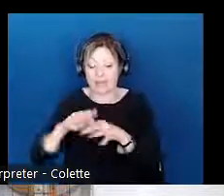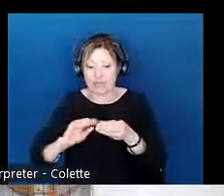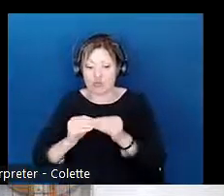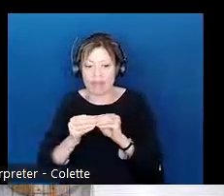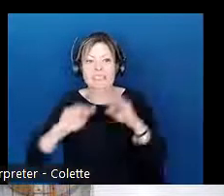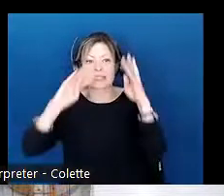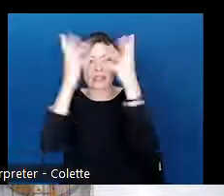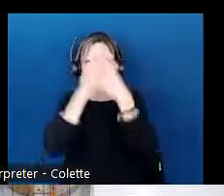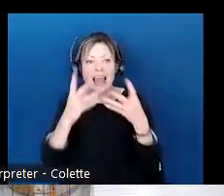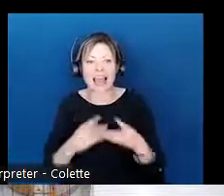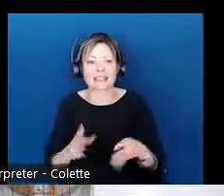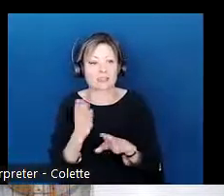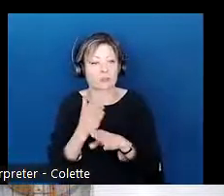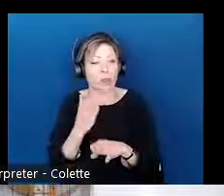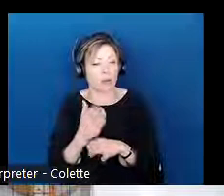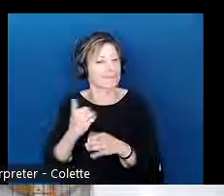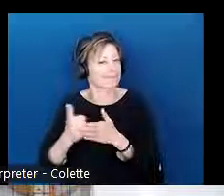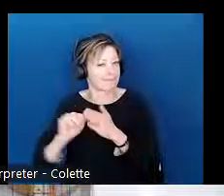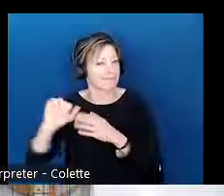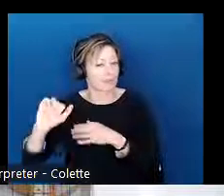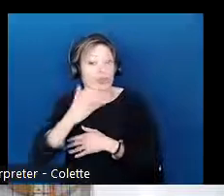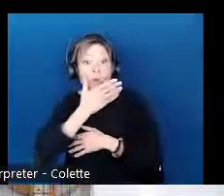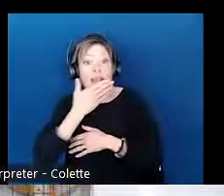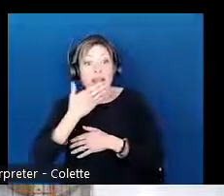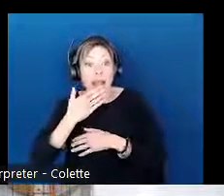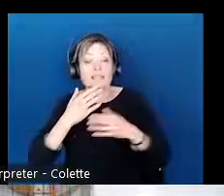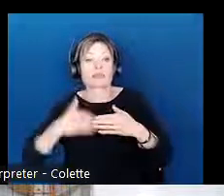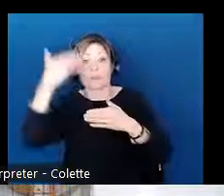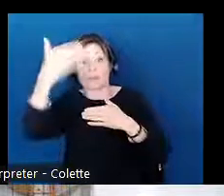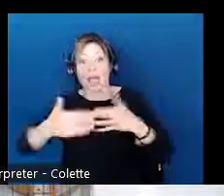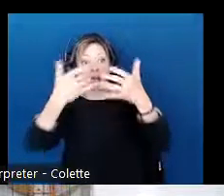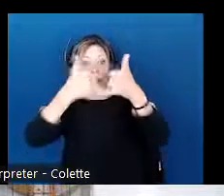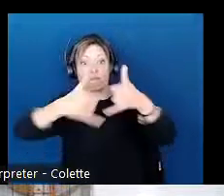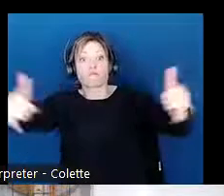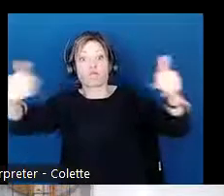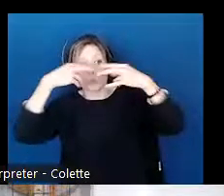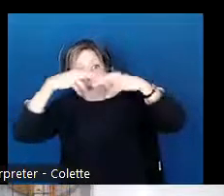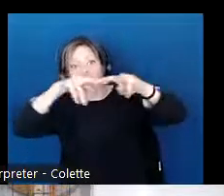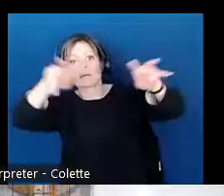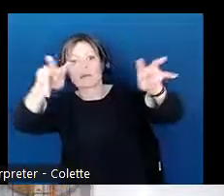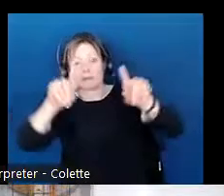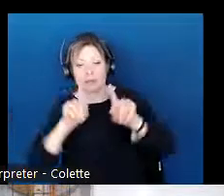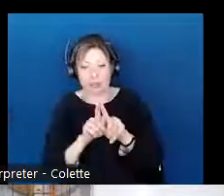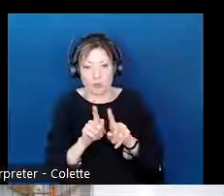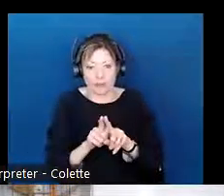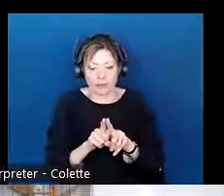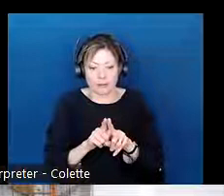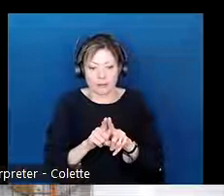nice because you can look at the The View through that and what he does as well is he chars that so